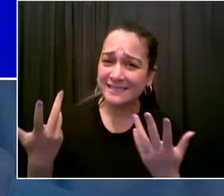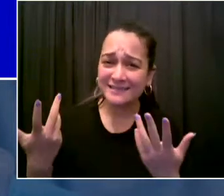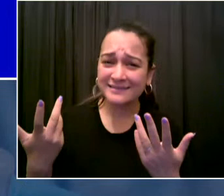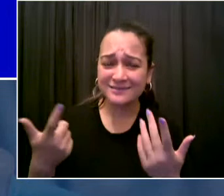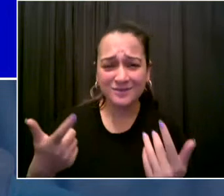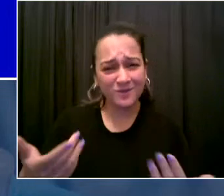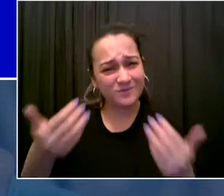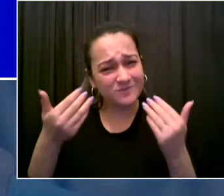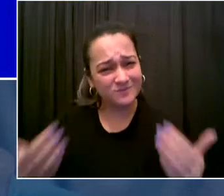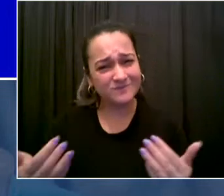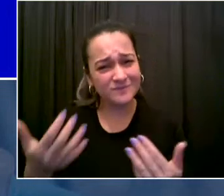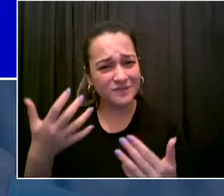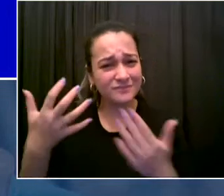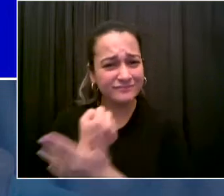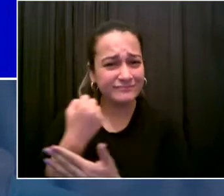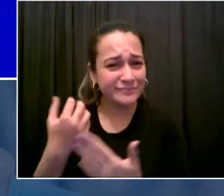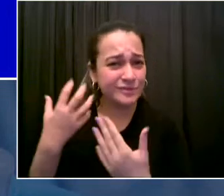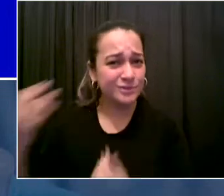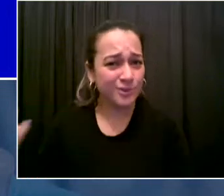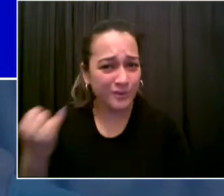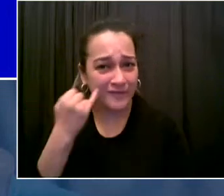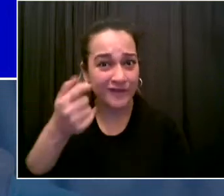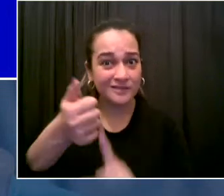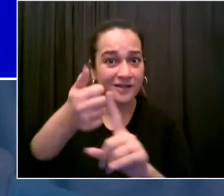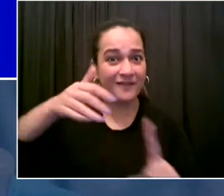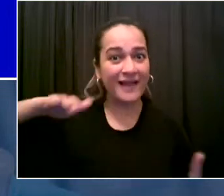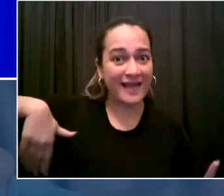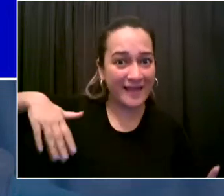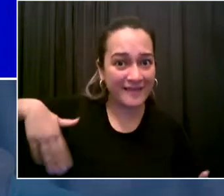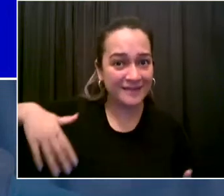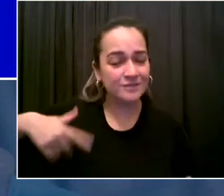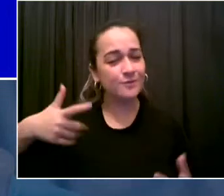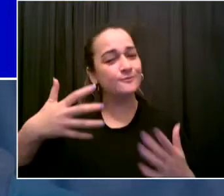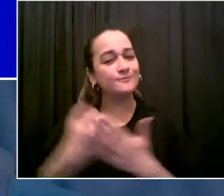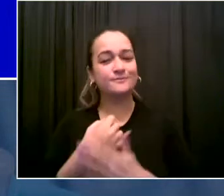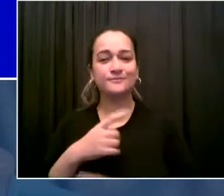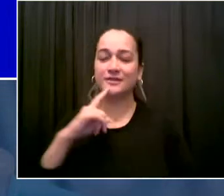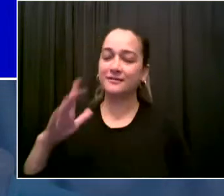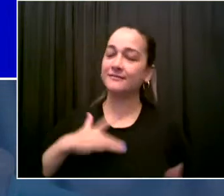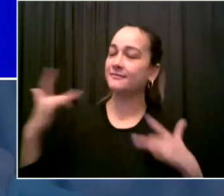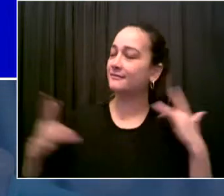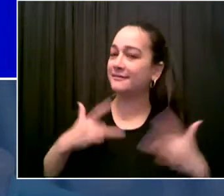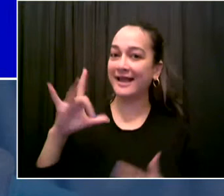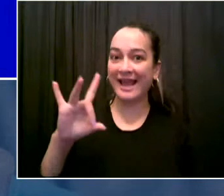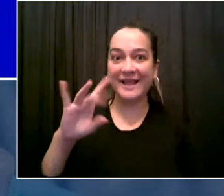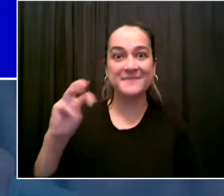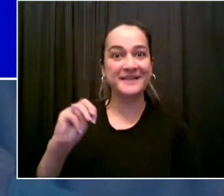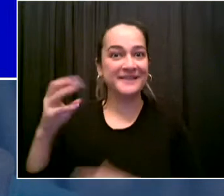MOMENT TO GET VACCINATED. IT'S ABOUT A MOMENT WAS SOMEBODY REALLY LOOKS YOU AND I WE CAN HELP YOU AND ANSWER YOUR QUESTIONS. INCENTIVES, ALL OF THIS IS